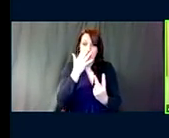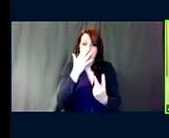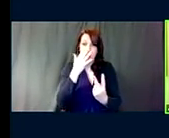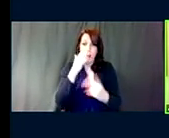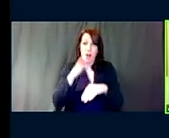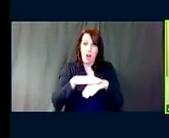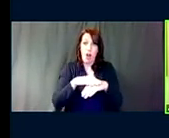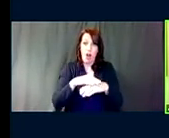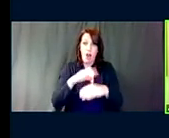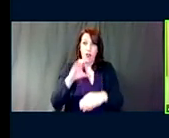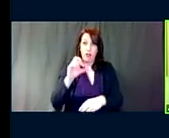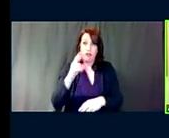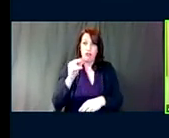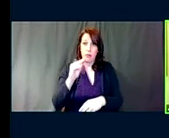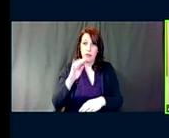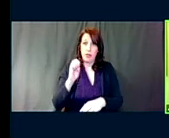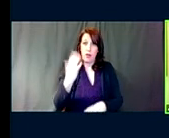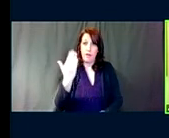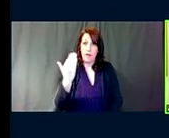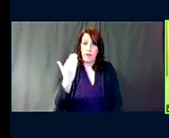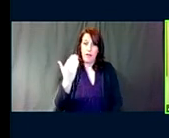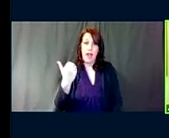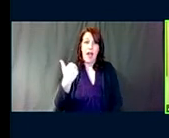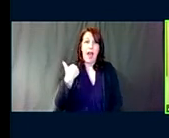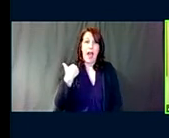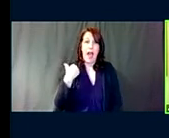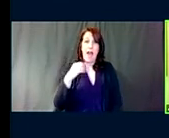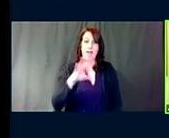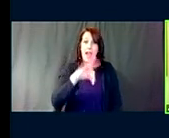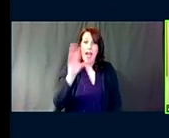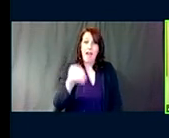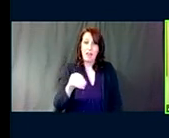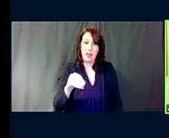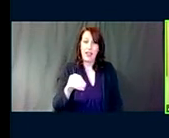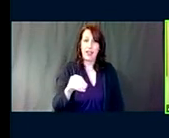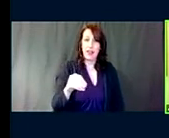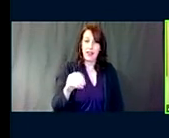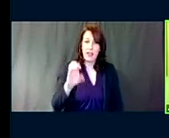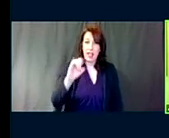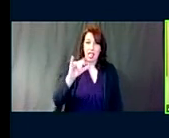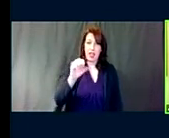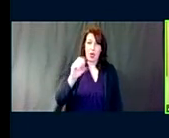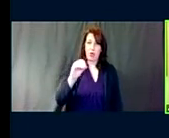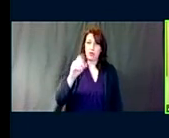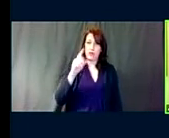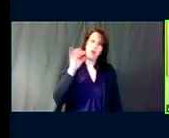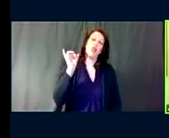SKIN COLOR ARE ON CHROMOSOME 15. I HAVE AFRICAN ALLELES FOR EACH ONE OF THOSE THROUGHOUT THOSE